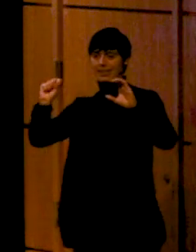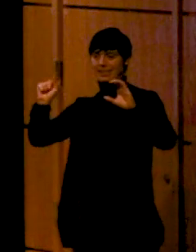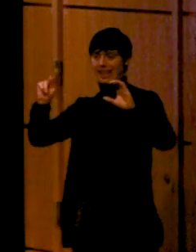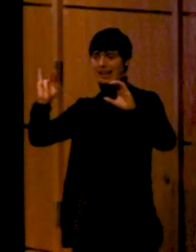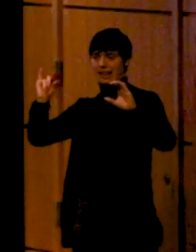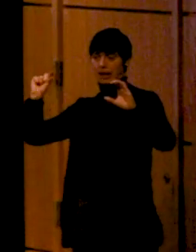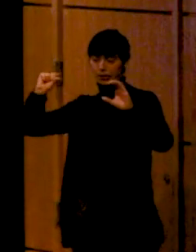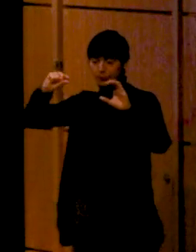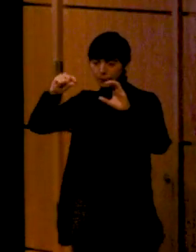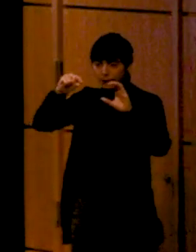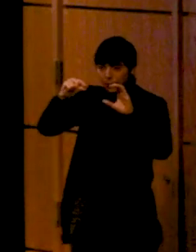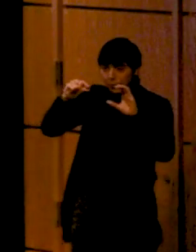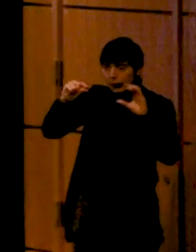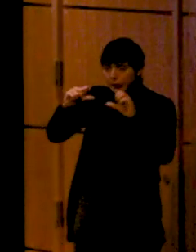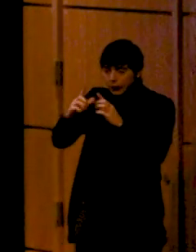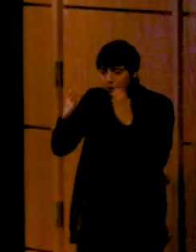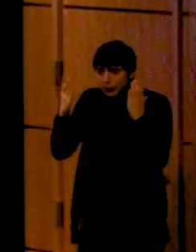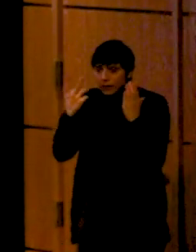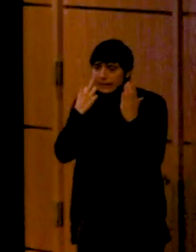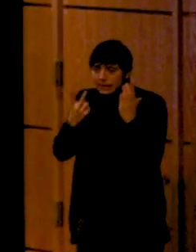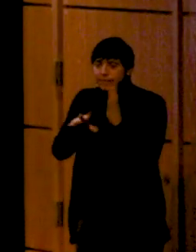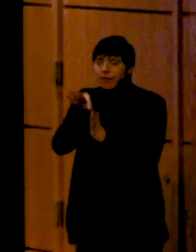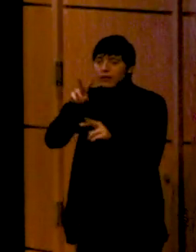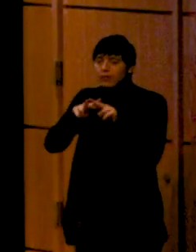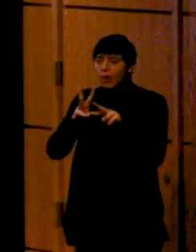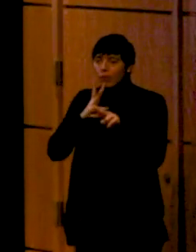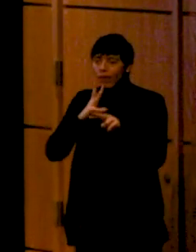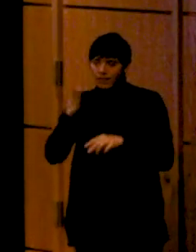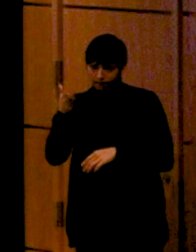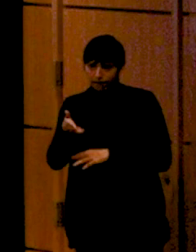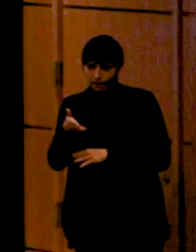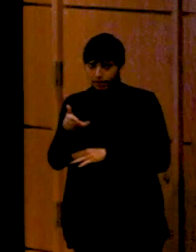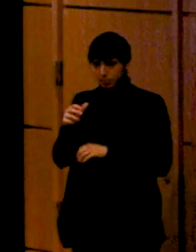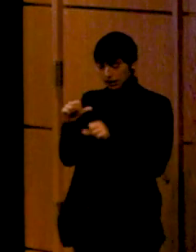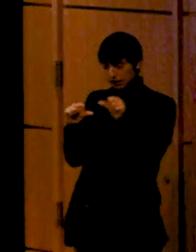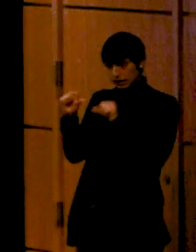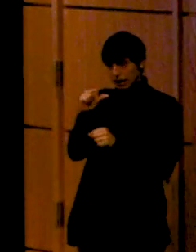salt water and scientists have been able to determine that under the ice, there's this